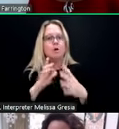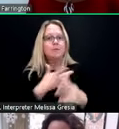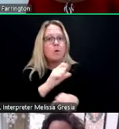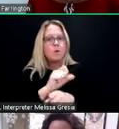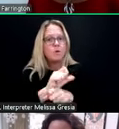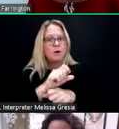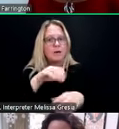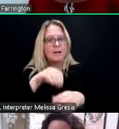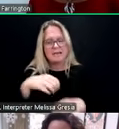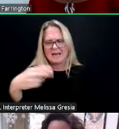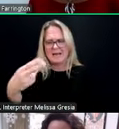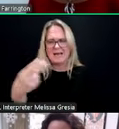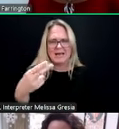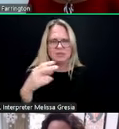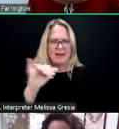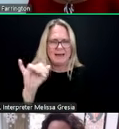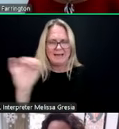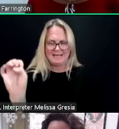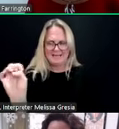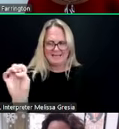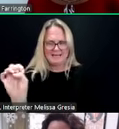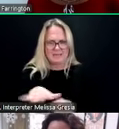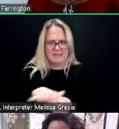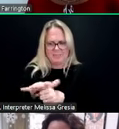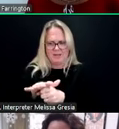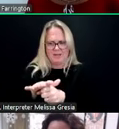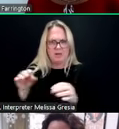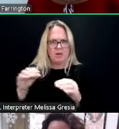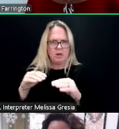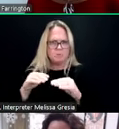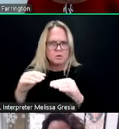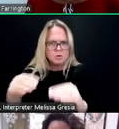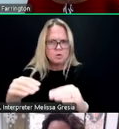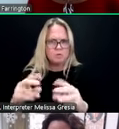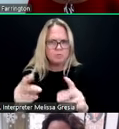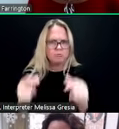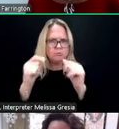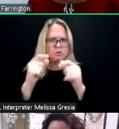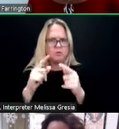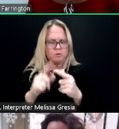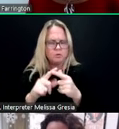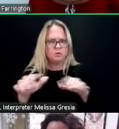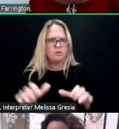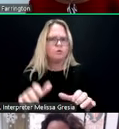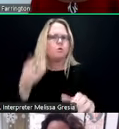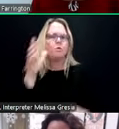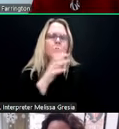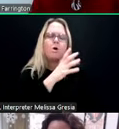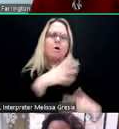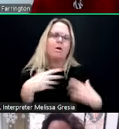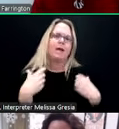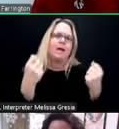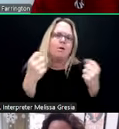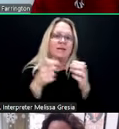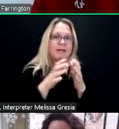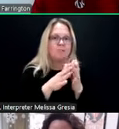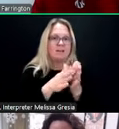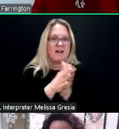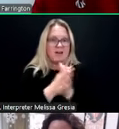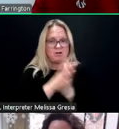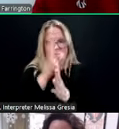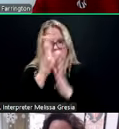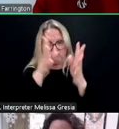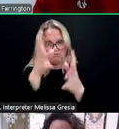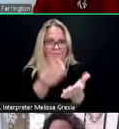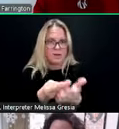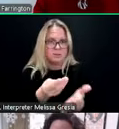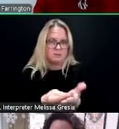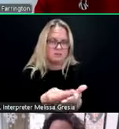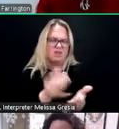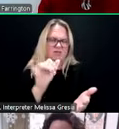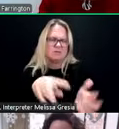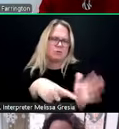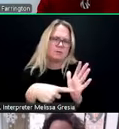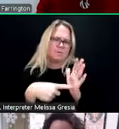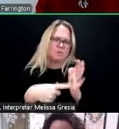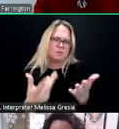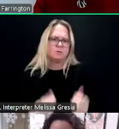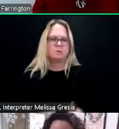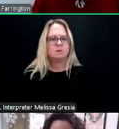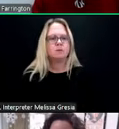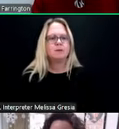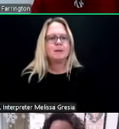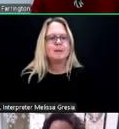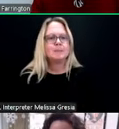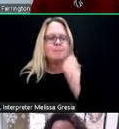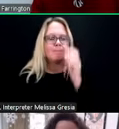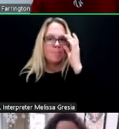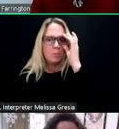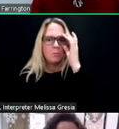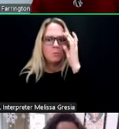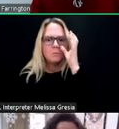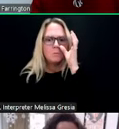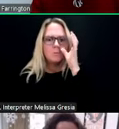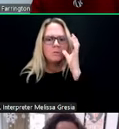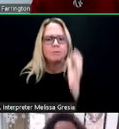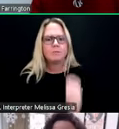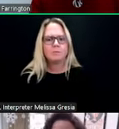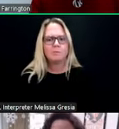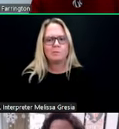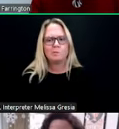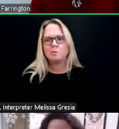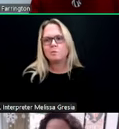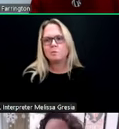H.IE espace and move quickly towards implementing our rural health innovation funds as an example.